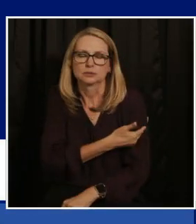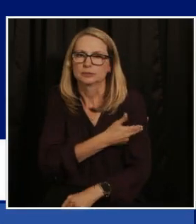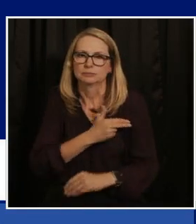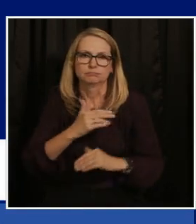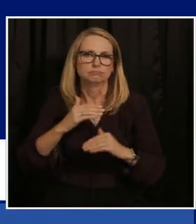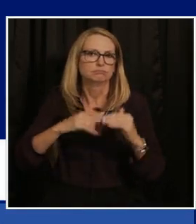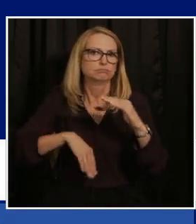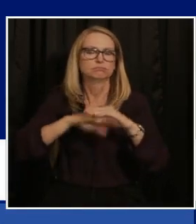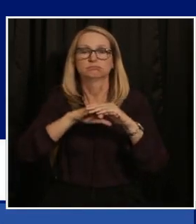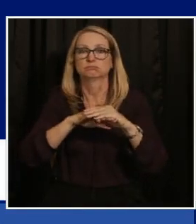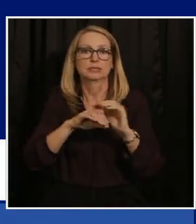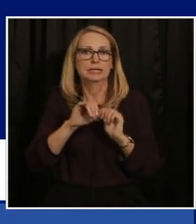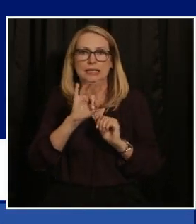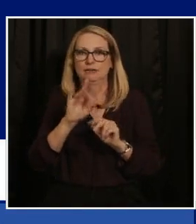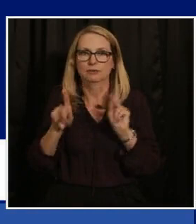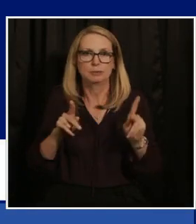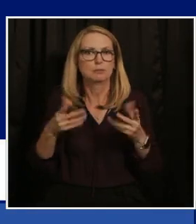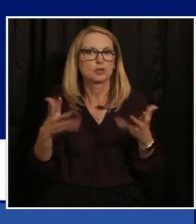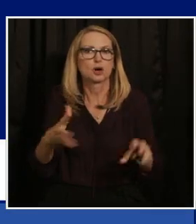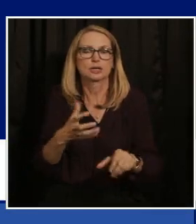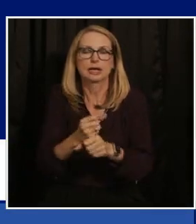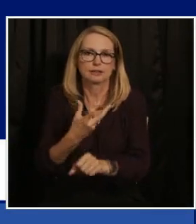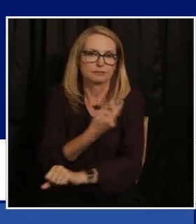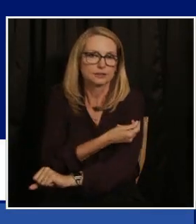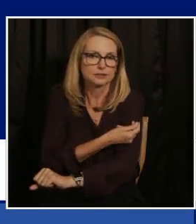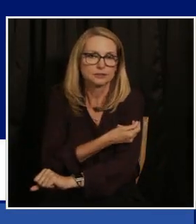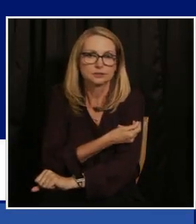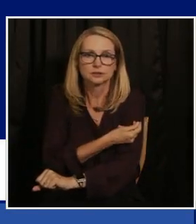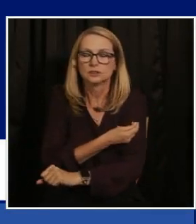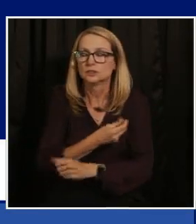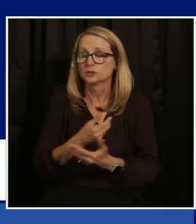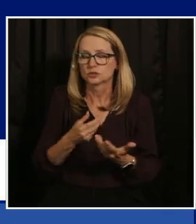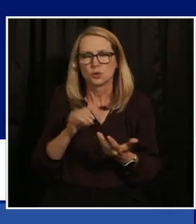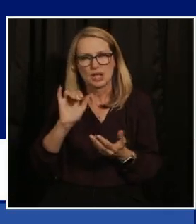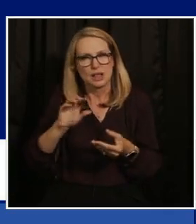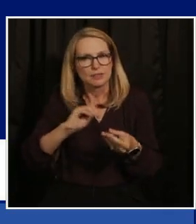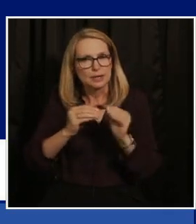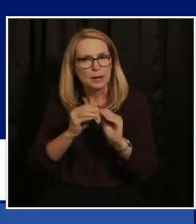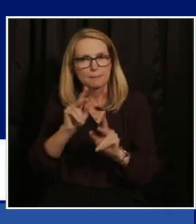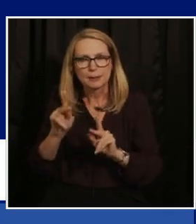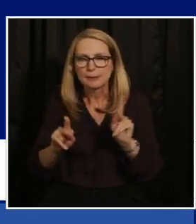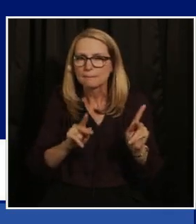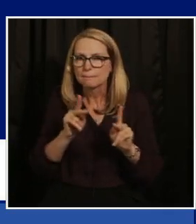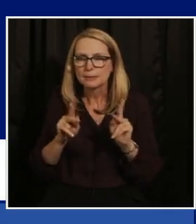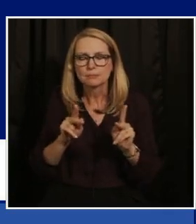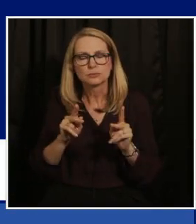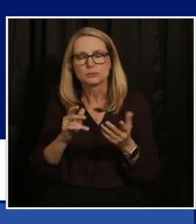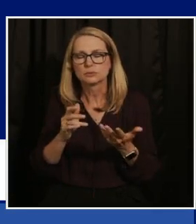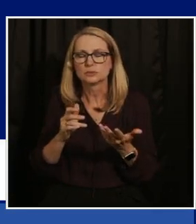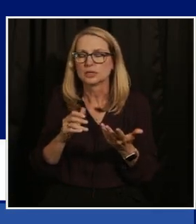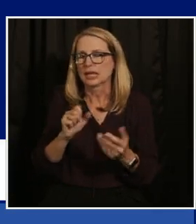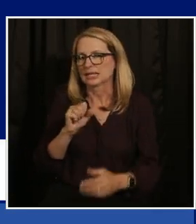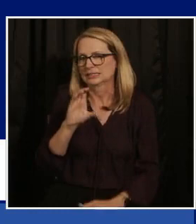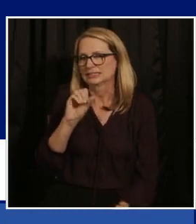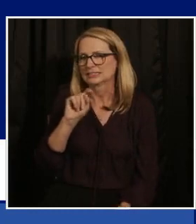you know we'd have 200 people in the hospital instead of 900 people in the hospital well within the norms as scott bookman will update you in the hospitals we actually have